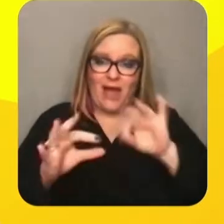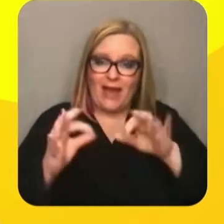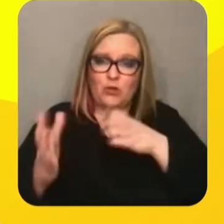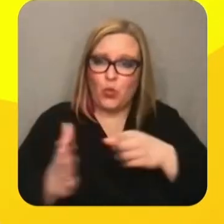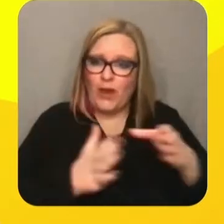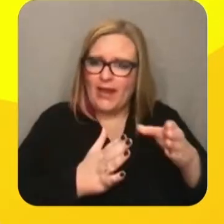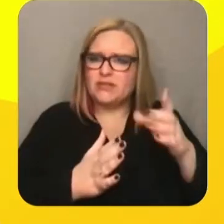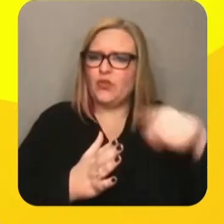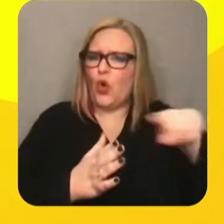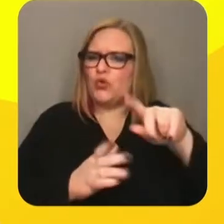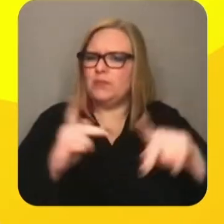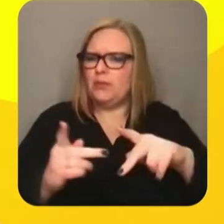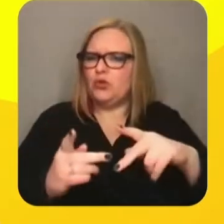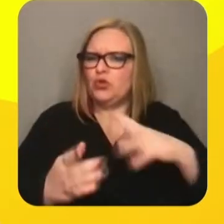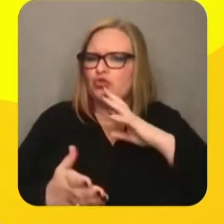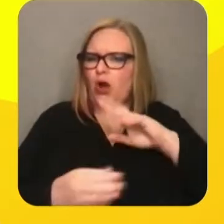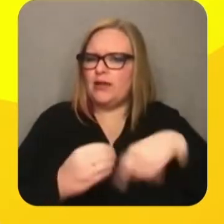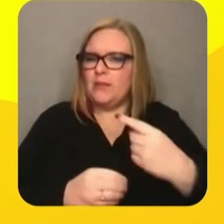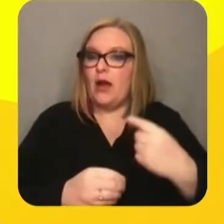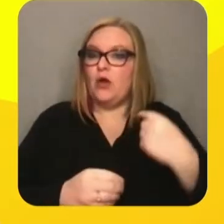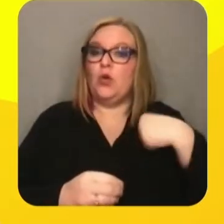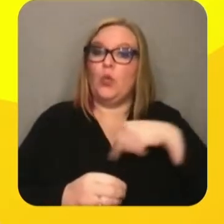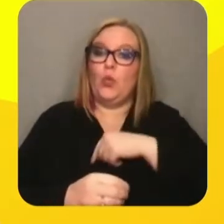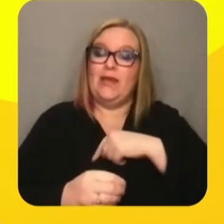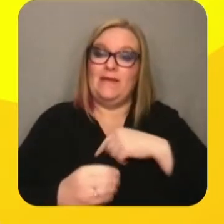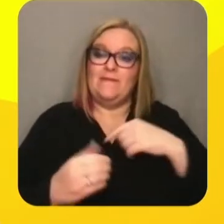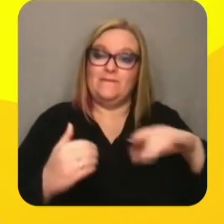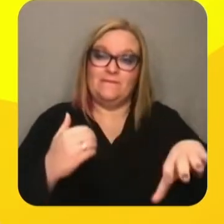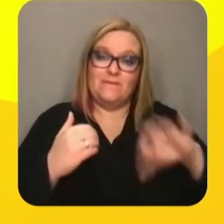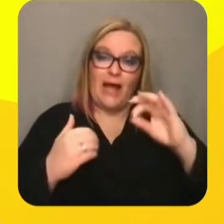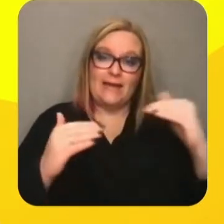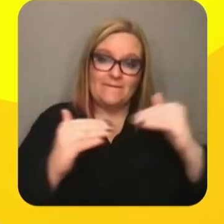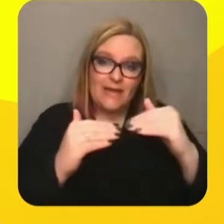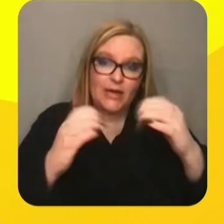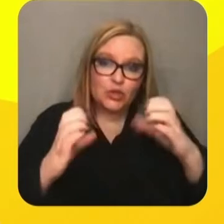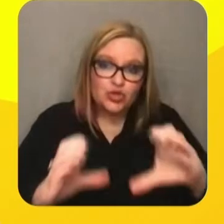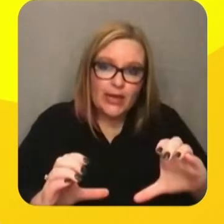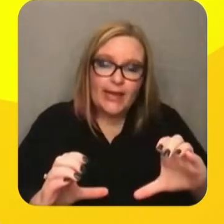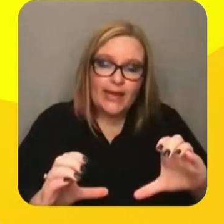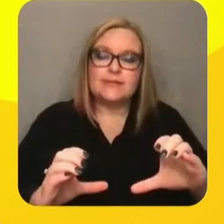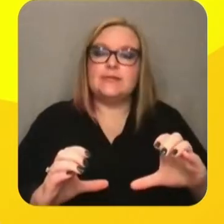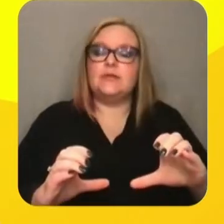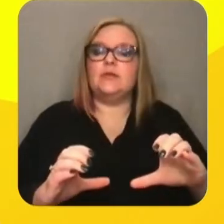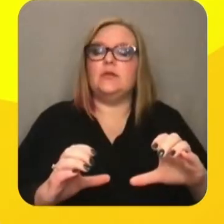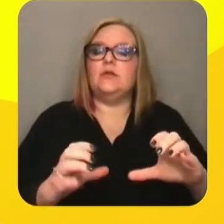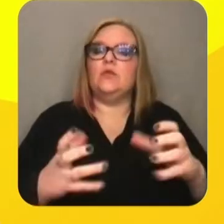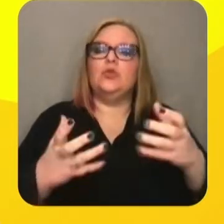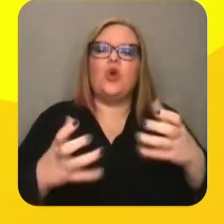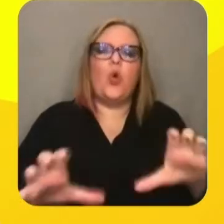we provide a fair chance for them to contribute. No one absolutely no one suffers a detriment except probably